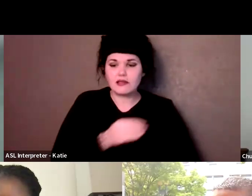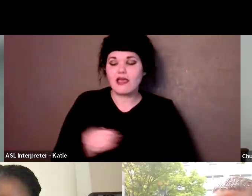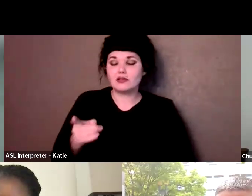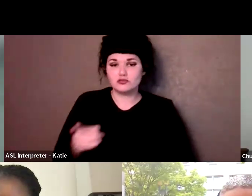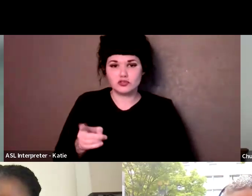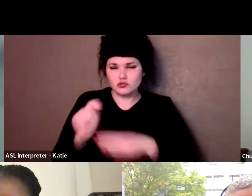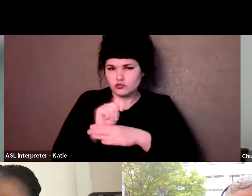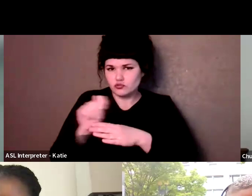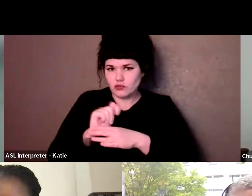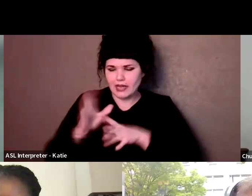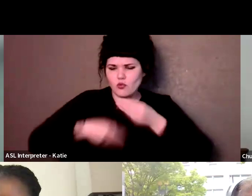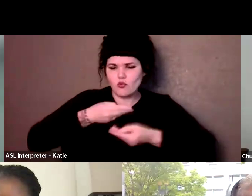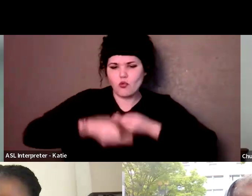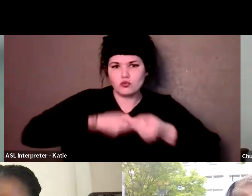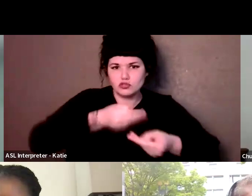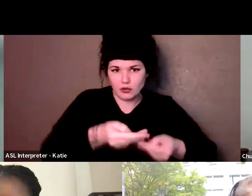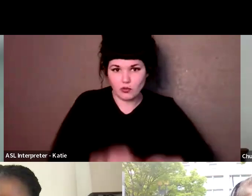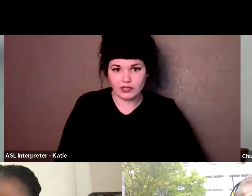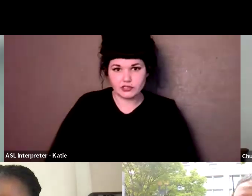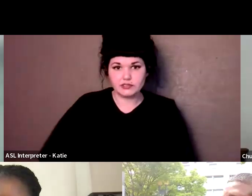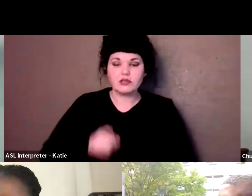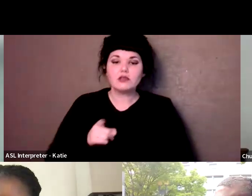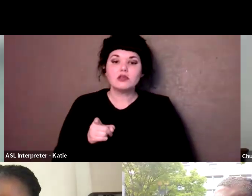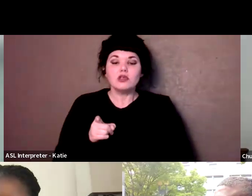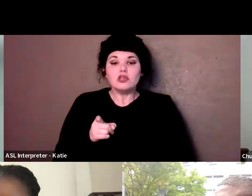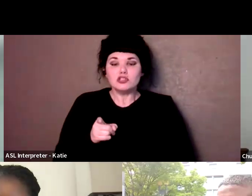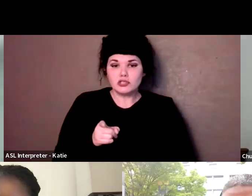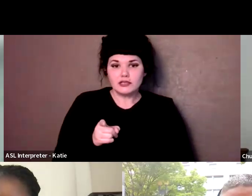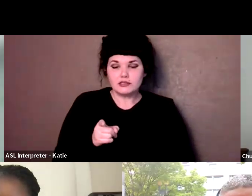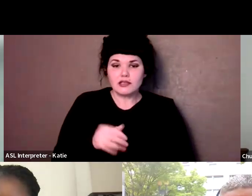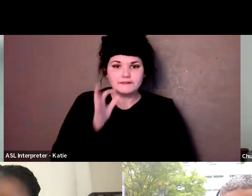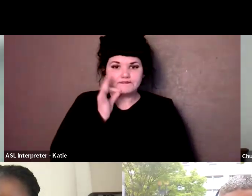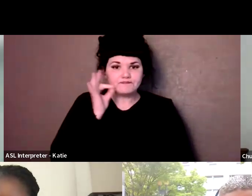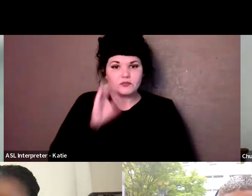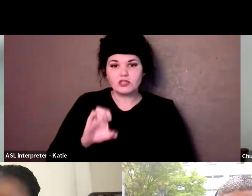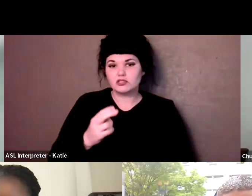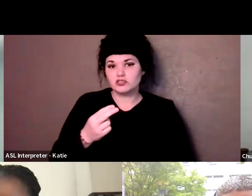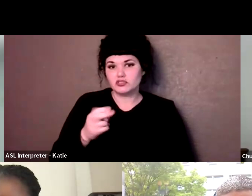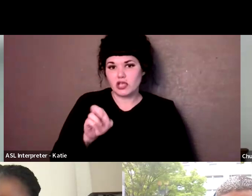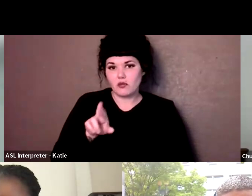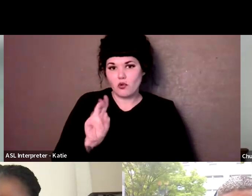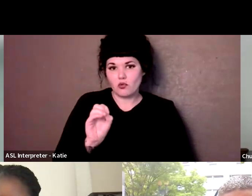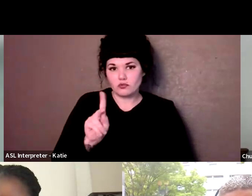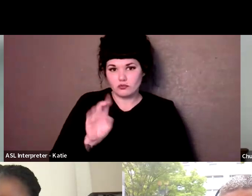She resides on unseated Cherokee Nation territory in Atlanta, Georgia. She's passionate about building